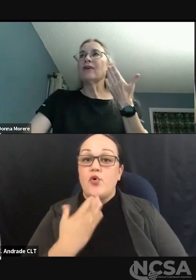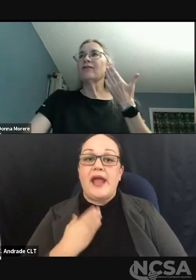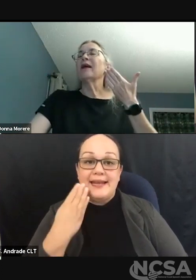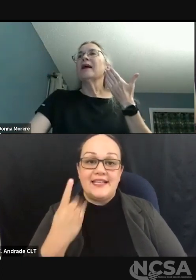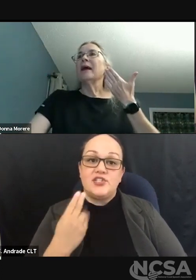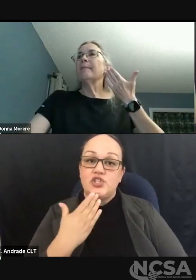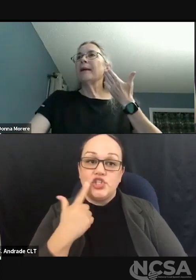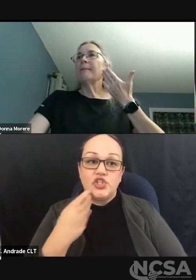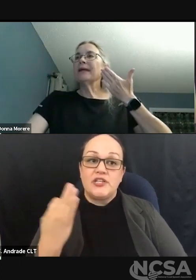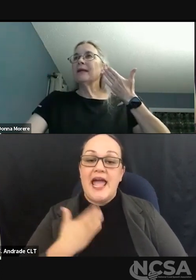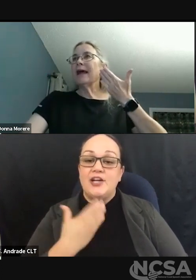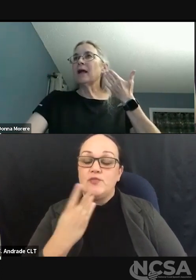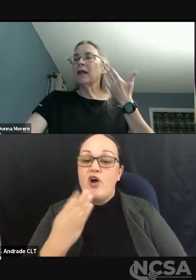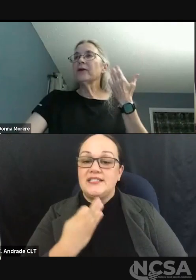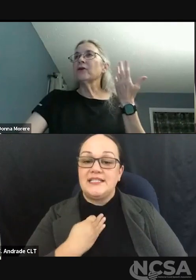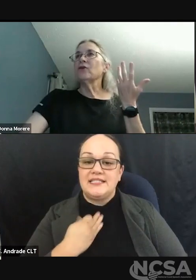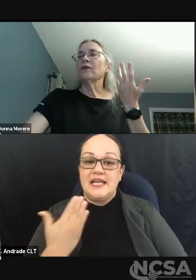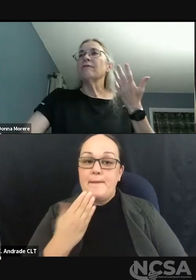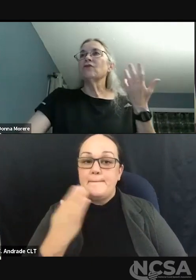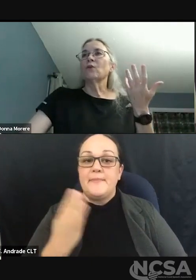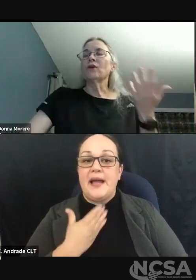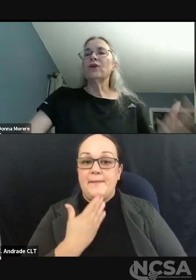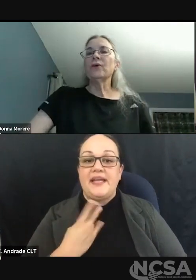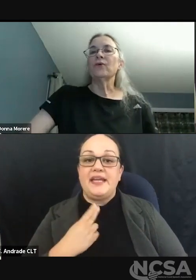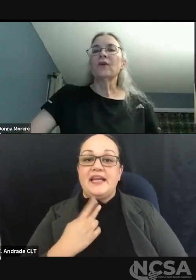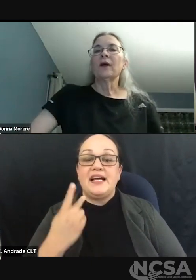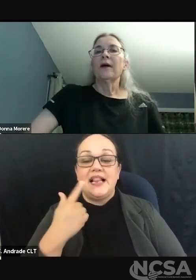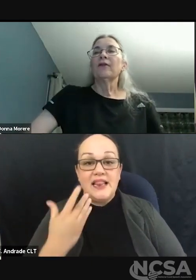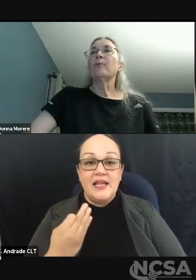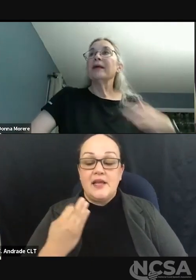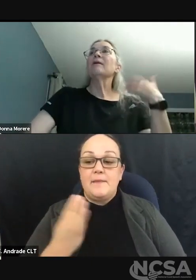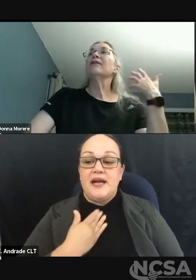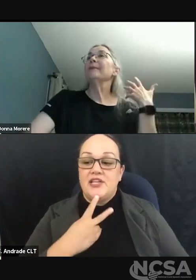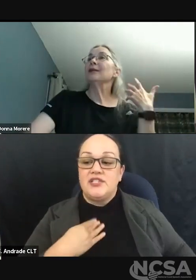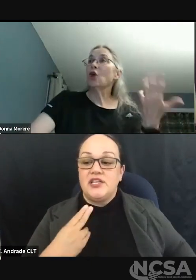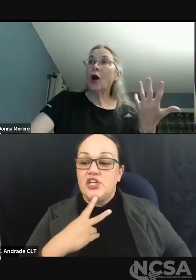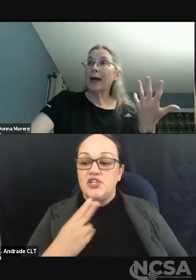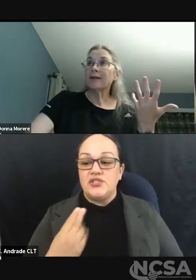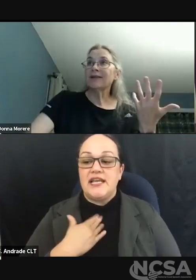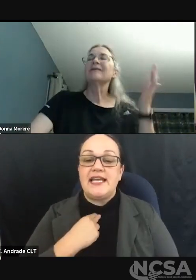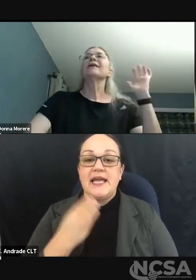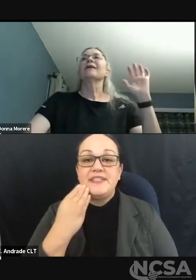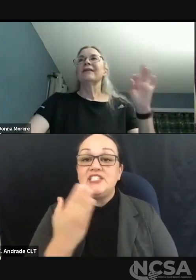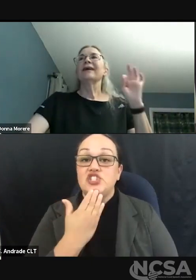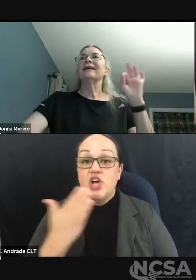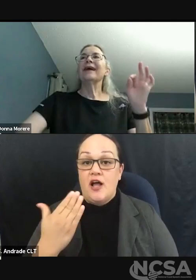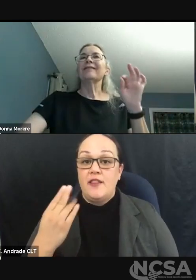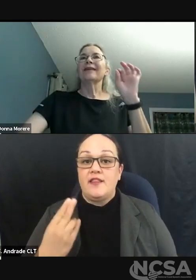process it, and by making that clear using visual cues. The brain can then be taught that yes,